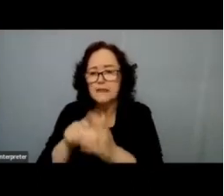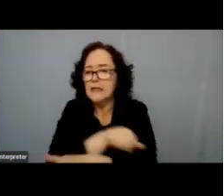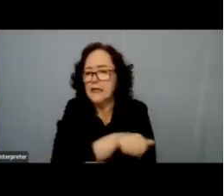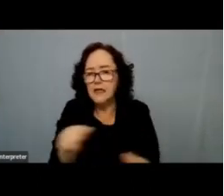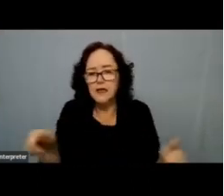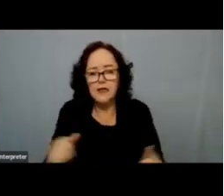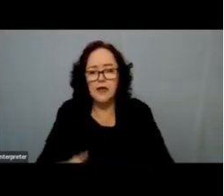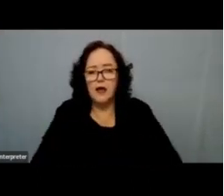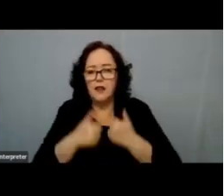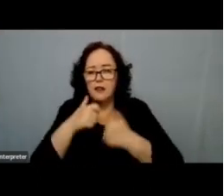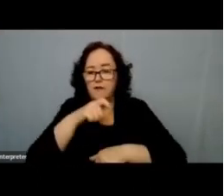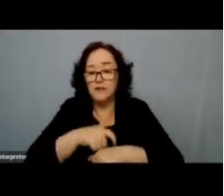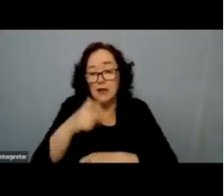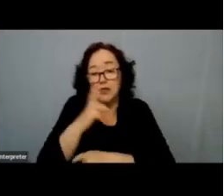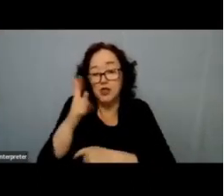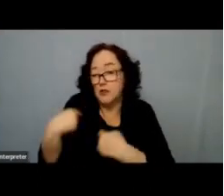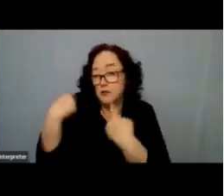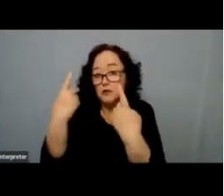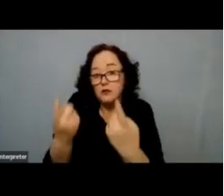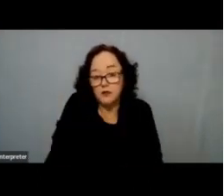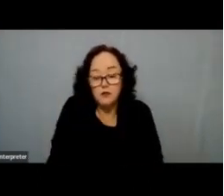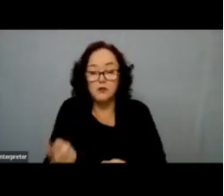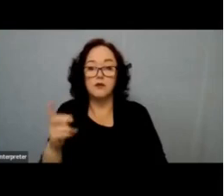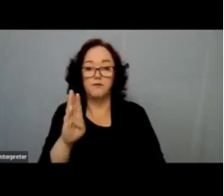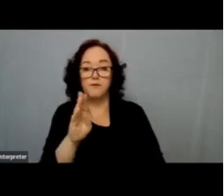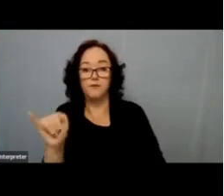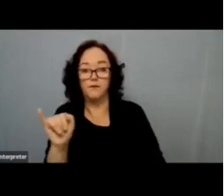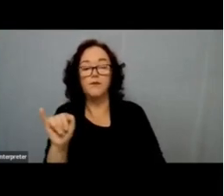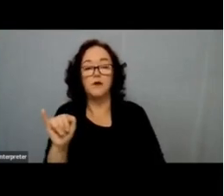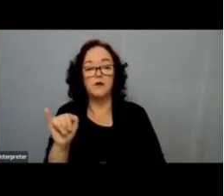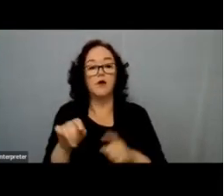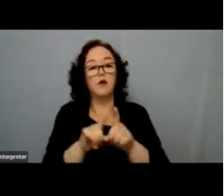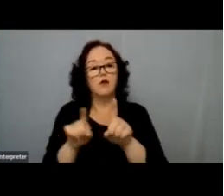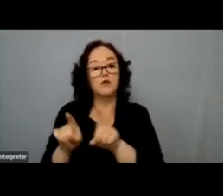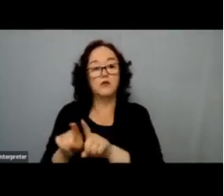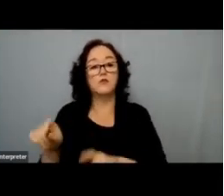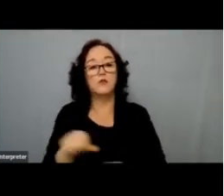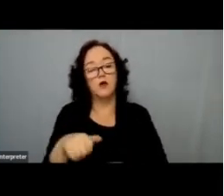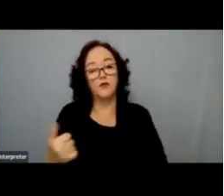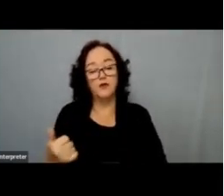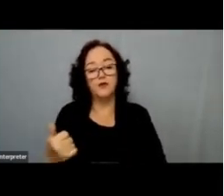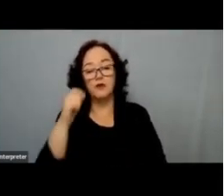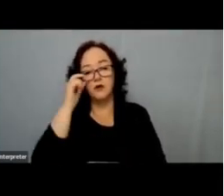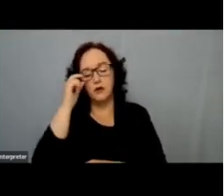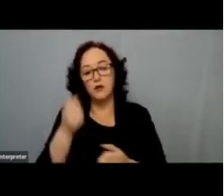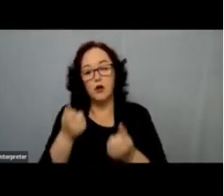because the prevalence of other non traumatic causes of acquired brain injury, such as stroke or